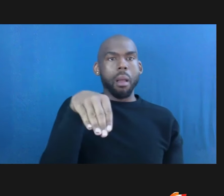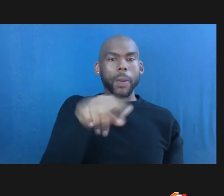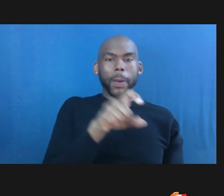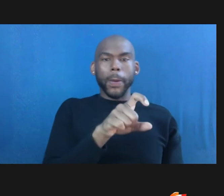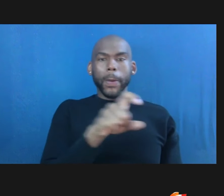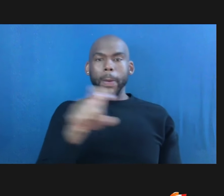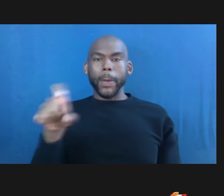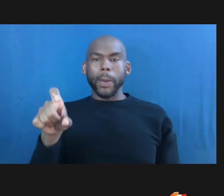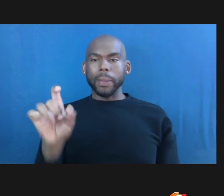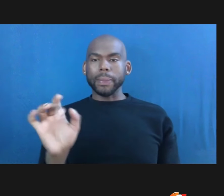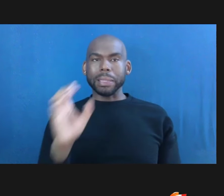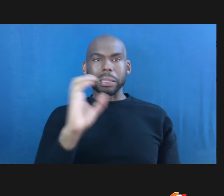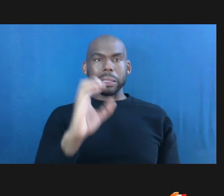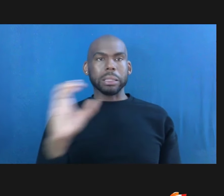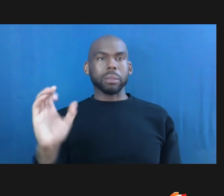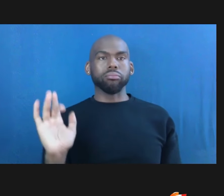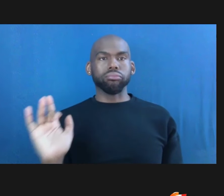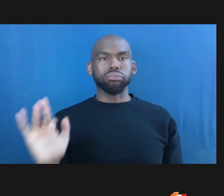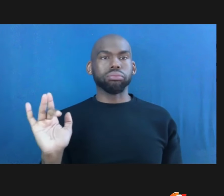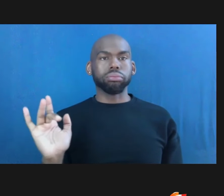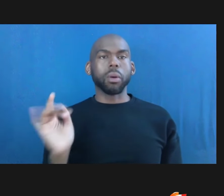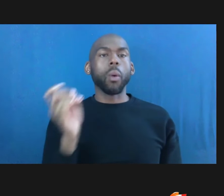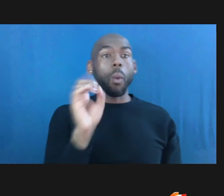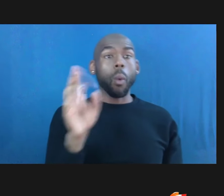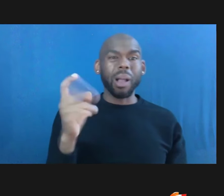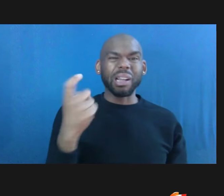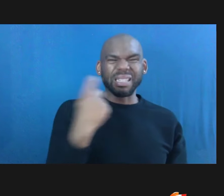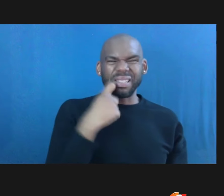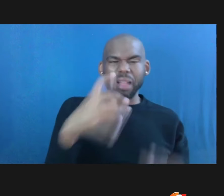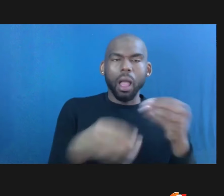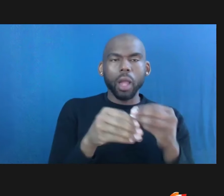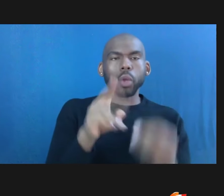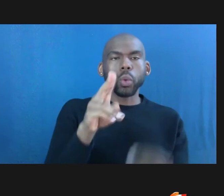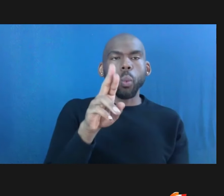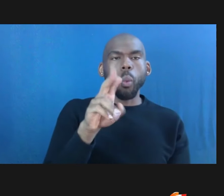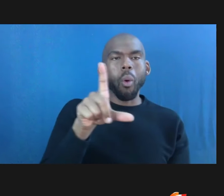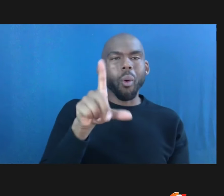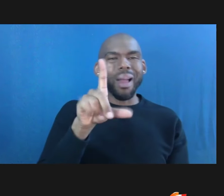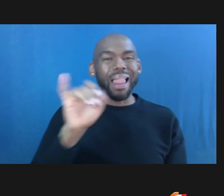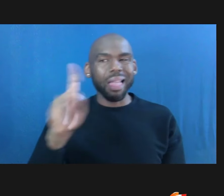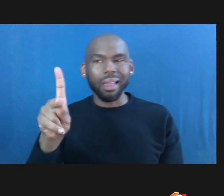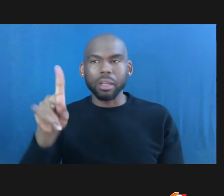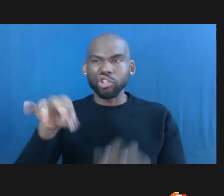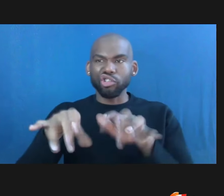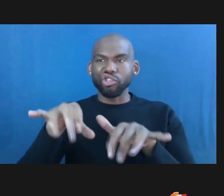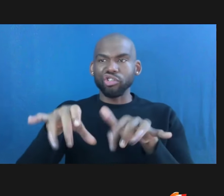Zoom window, or use the URL we just put in the chat box. And I see that has been put